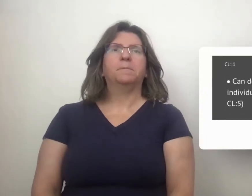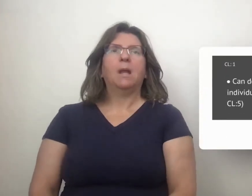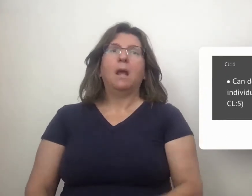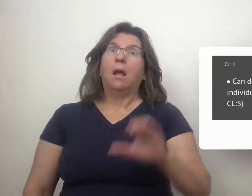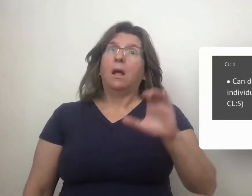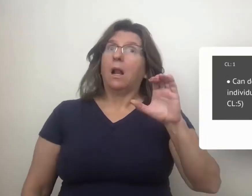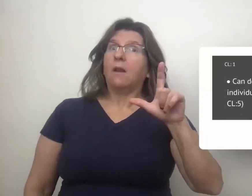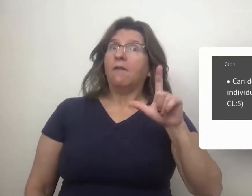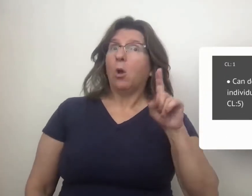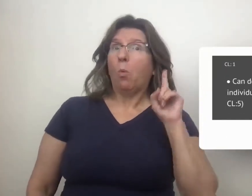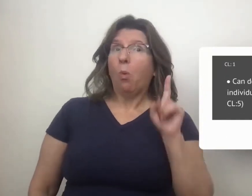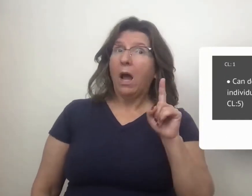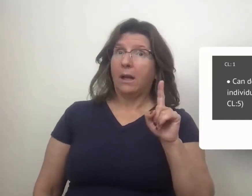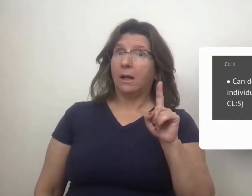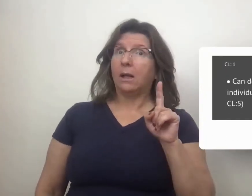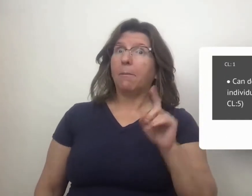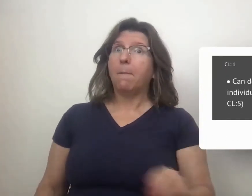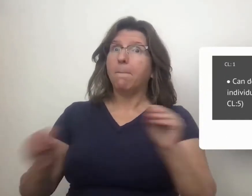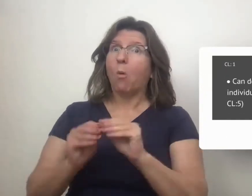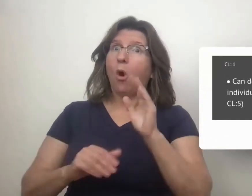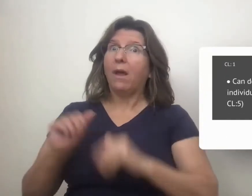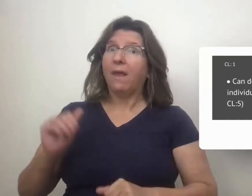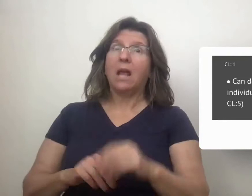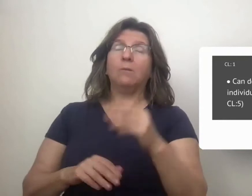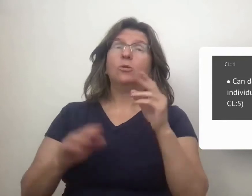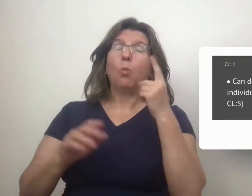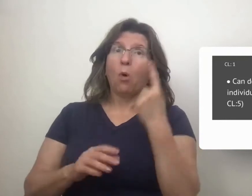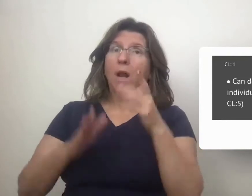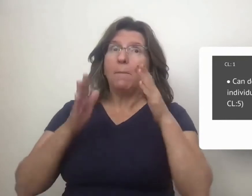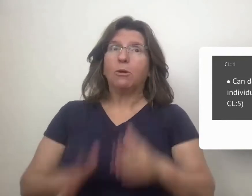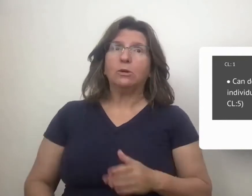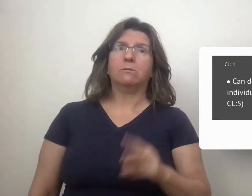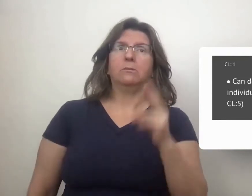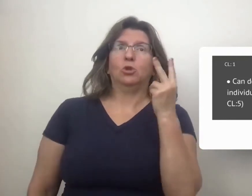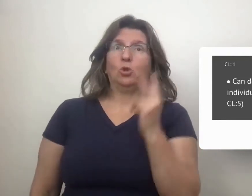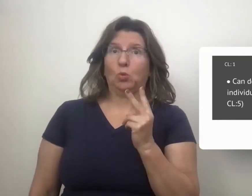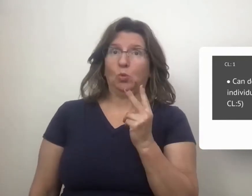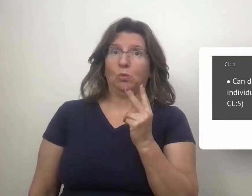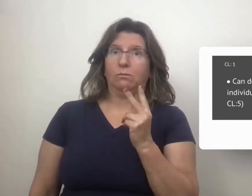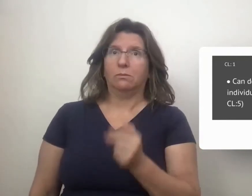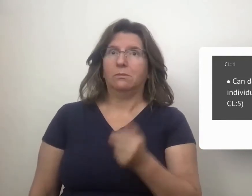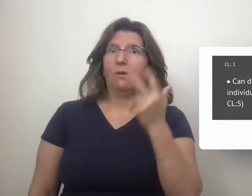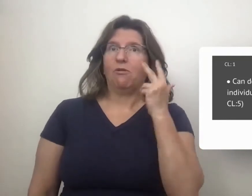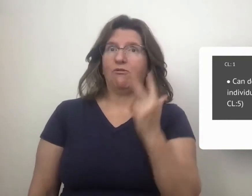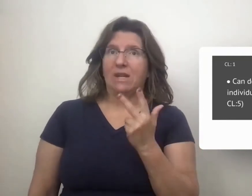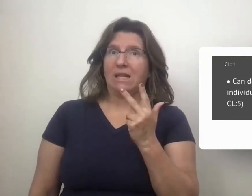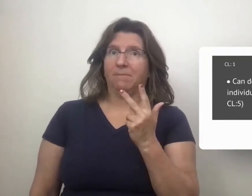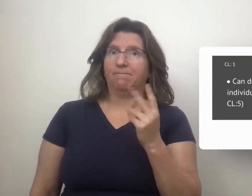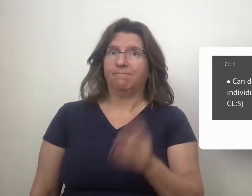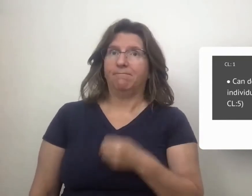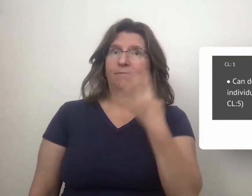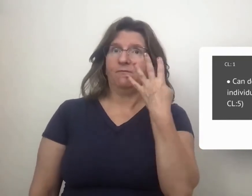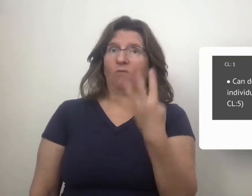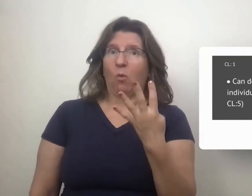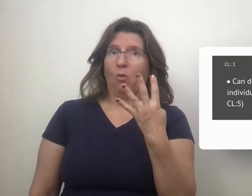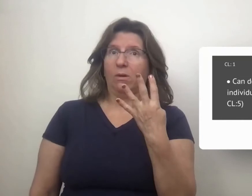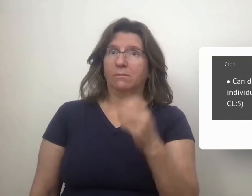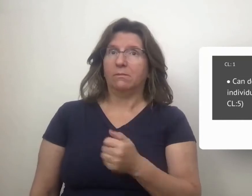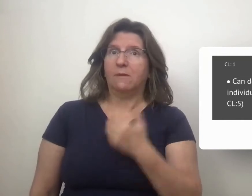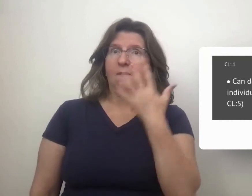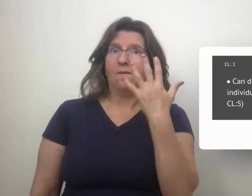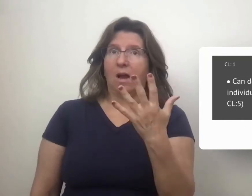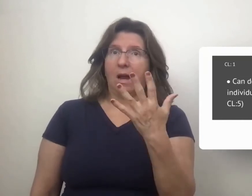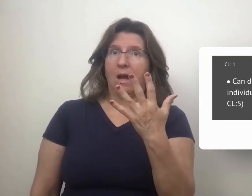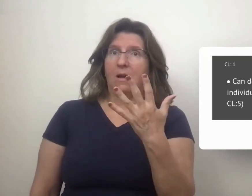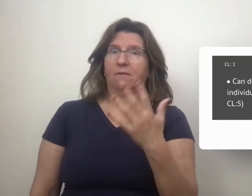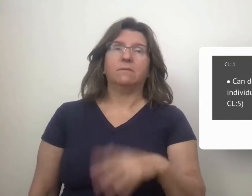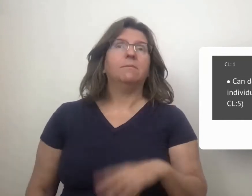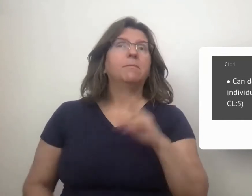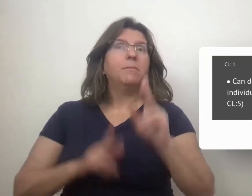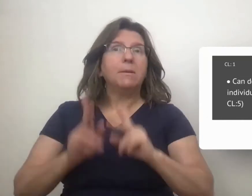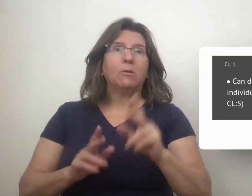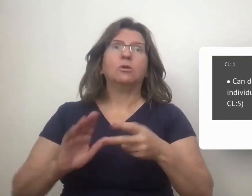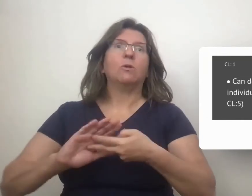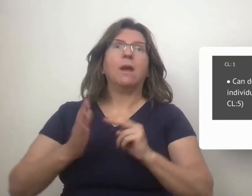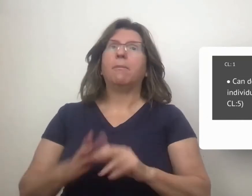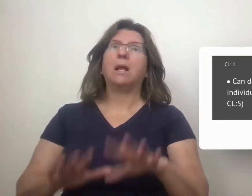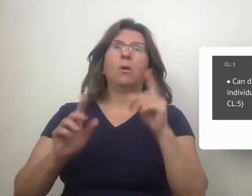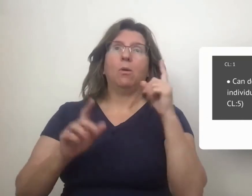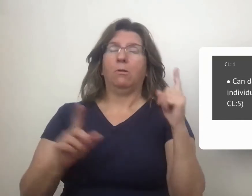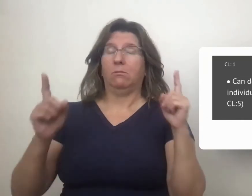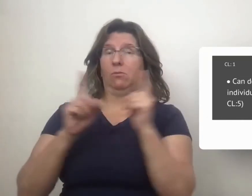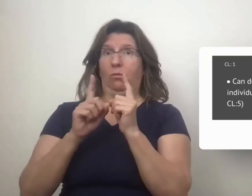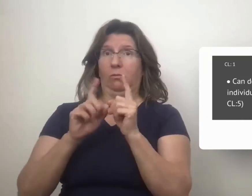1 can be modified to depict up to five individuals, by using more fingers.